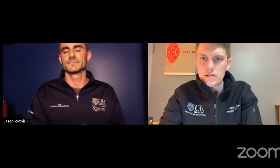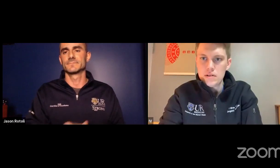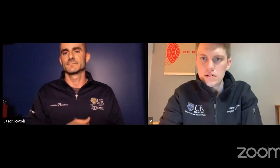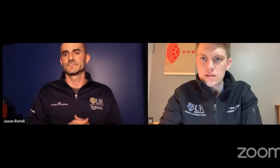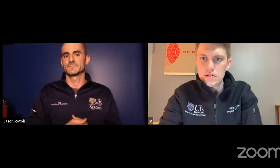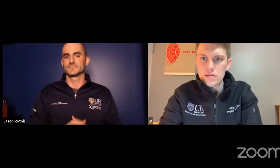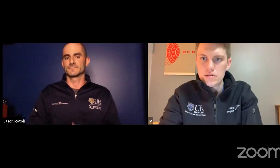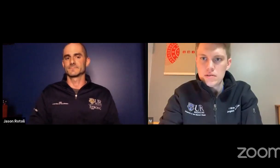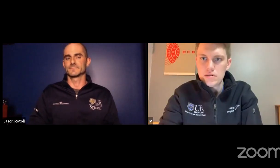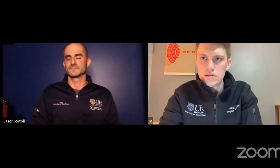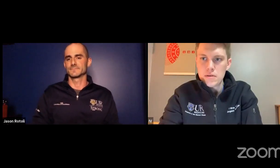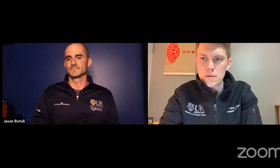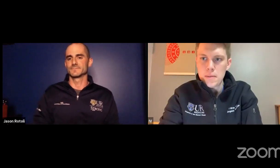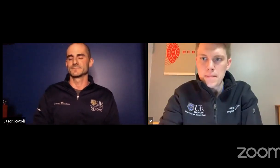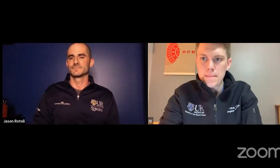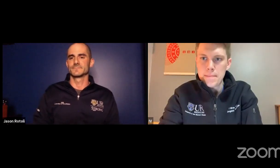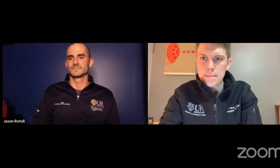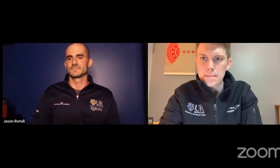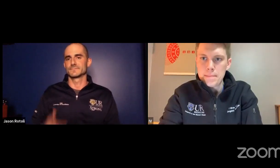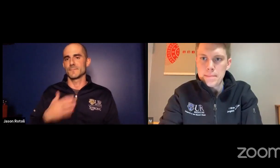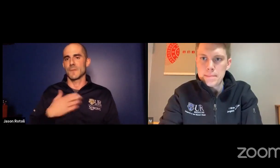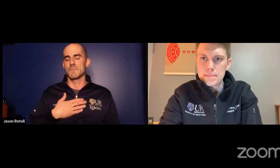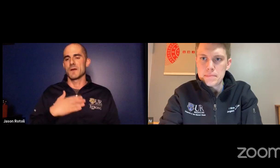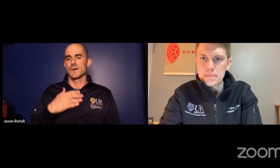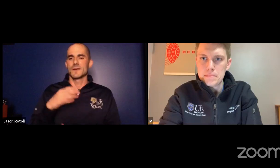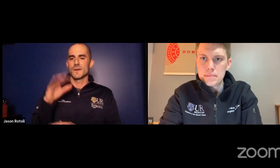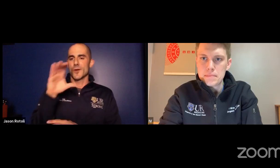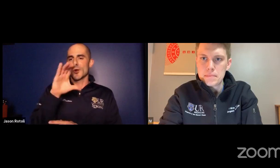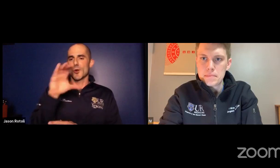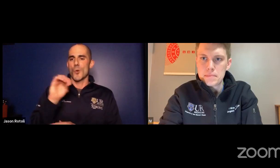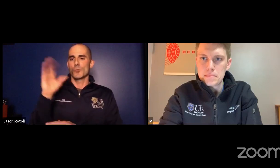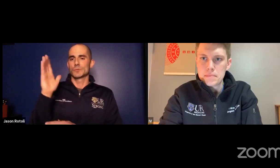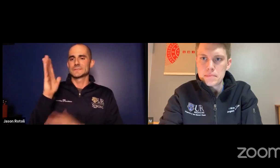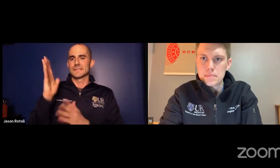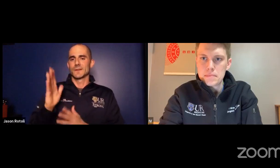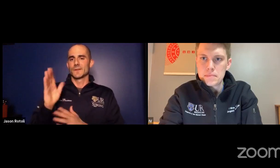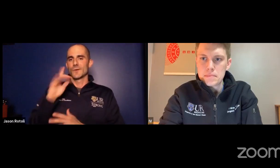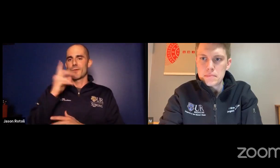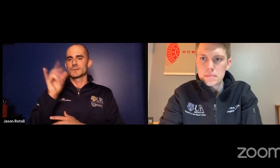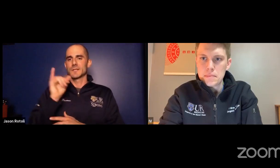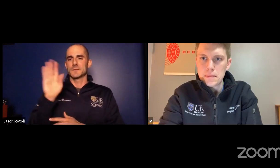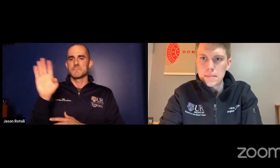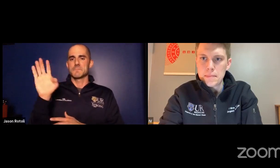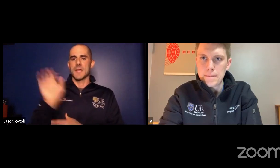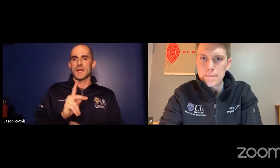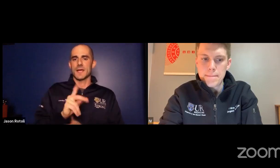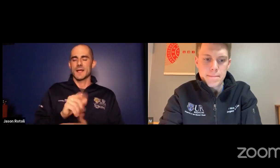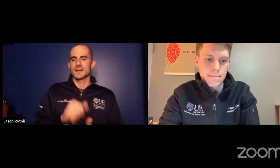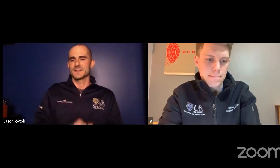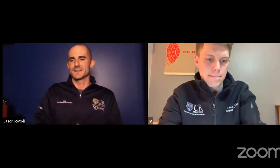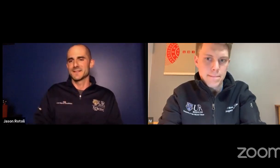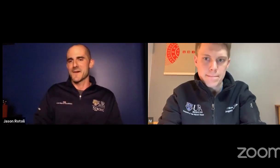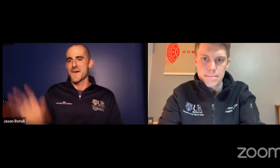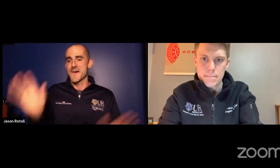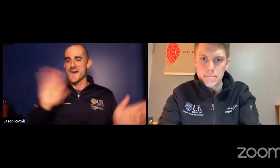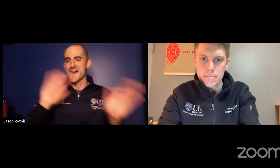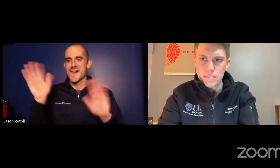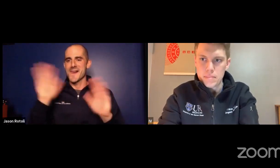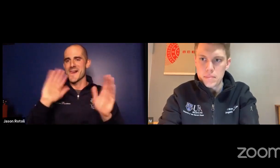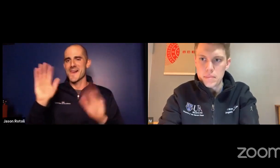causing that type of chest pain. You just may also have a muscle cramp and that could cause chest pain, which could give you the